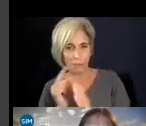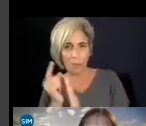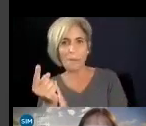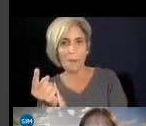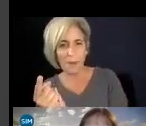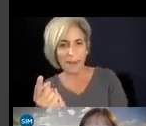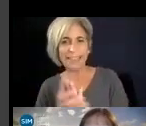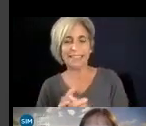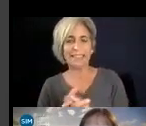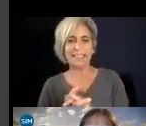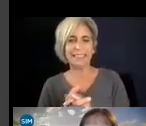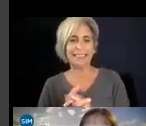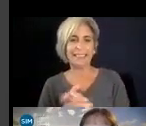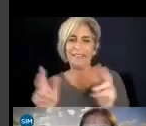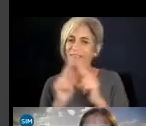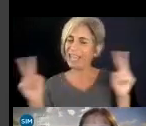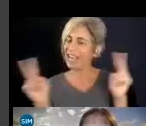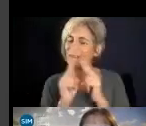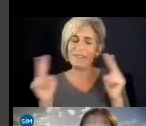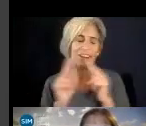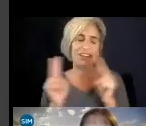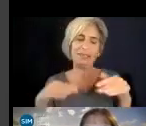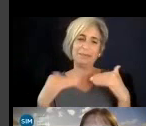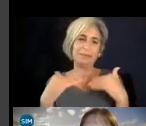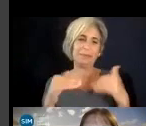RLF was just such a meaningful experience